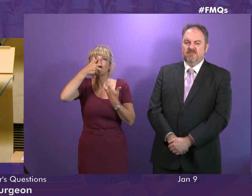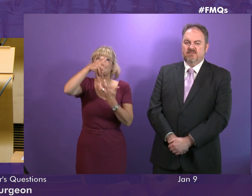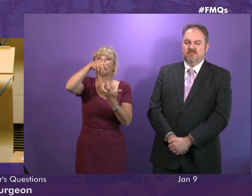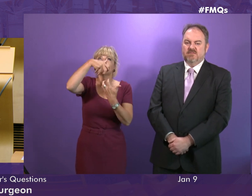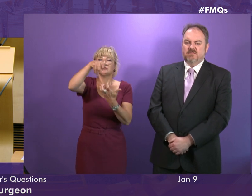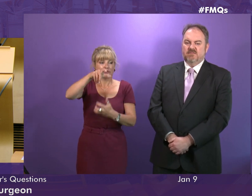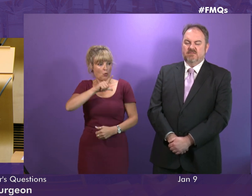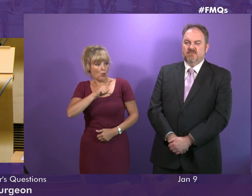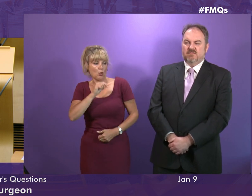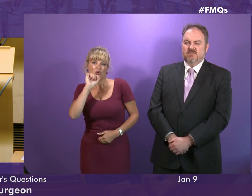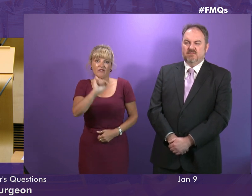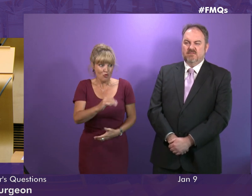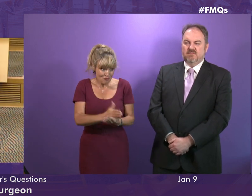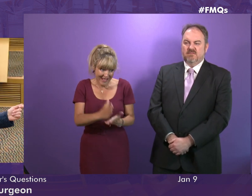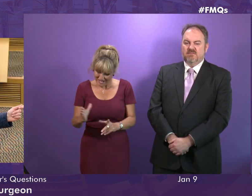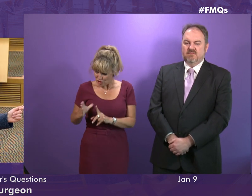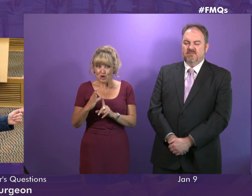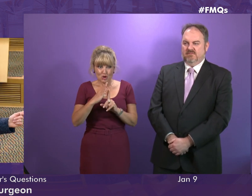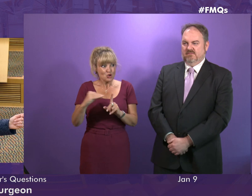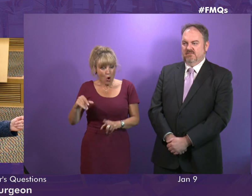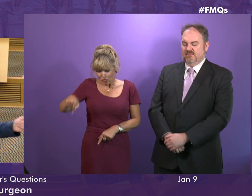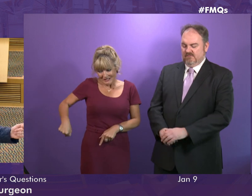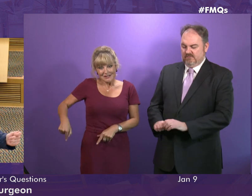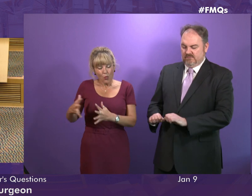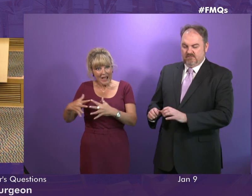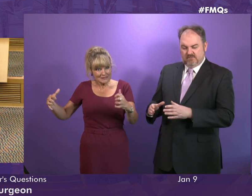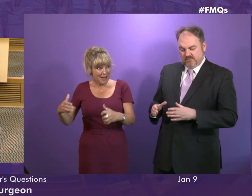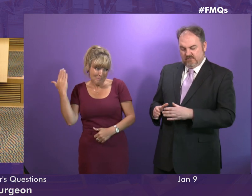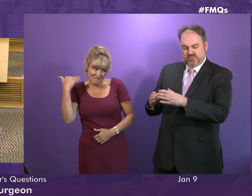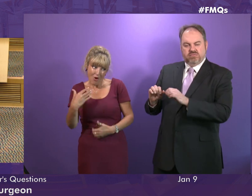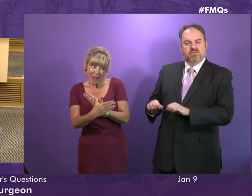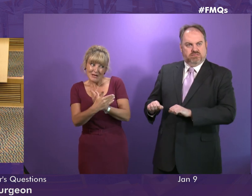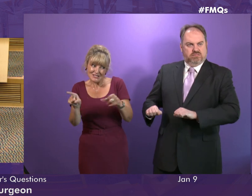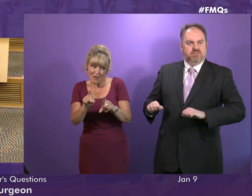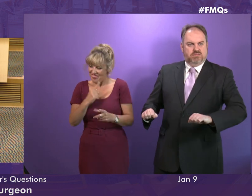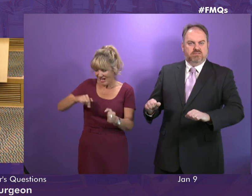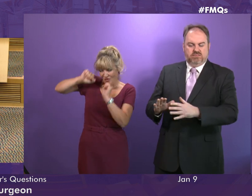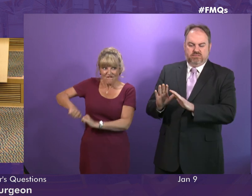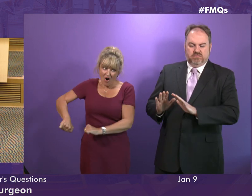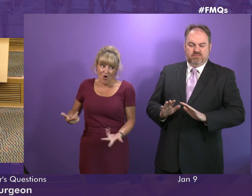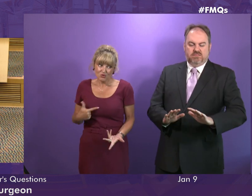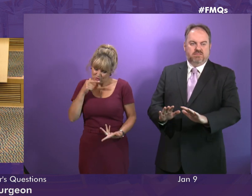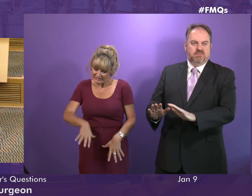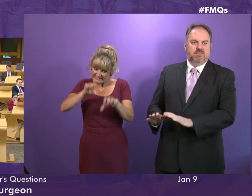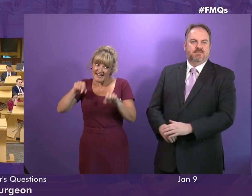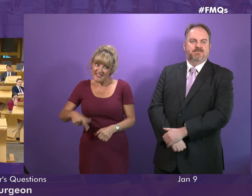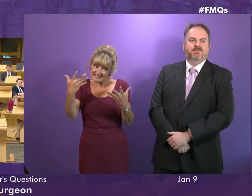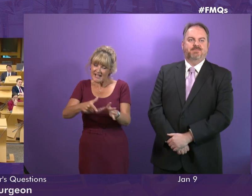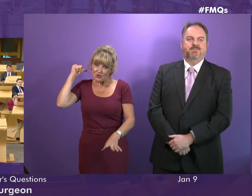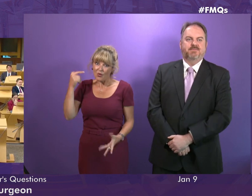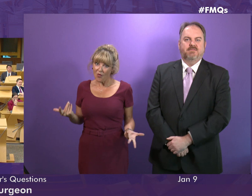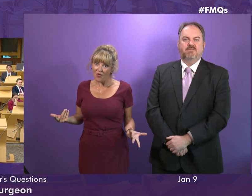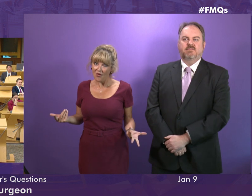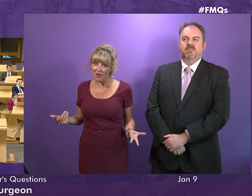austerity are the Tories at Westminster, previously helped by the Liberal Democrats. That is whose